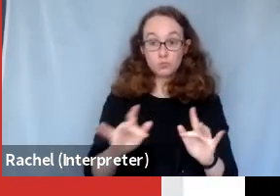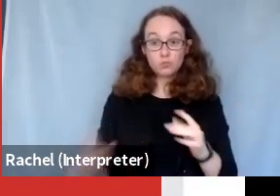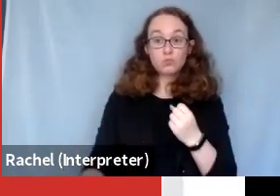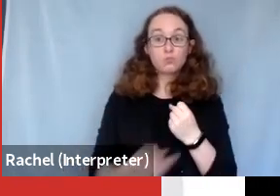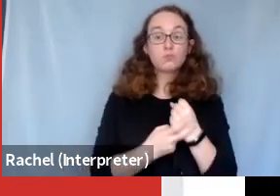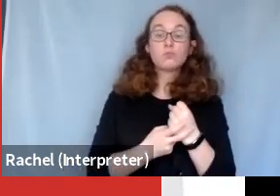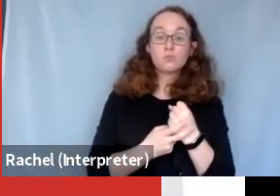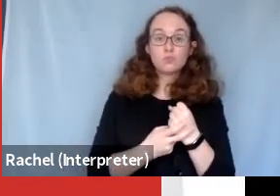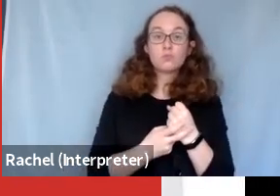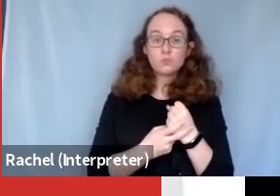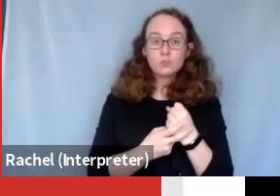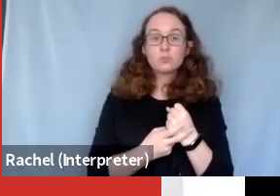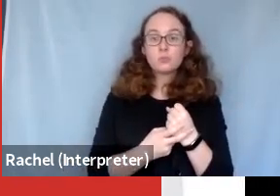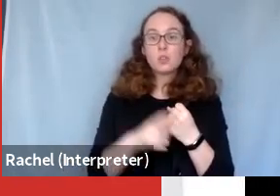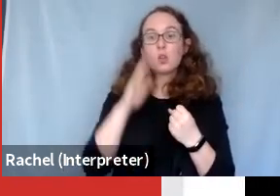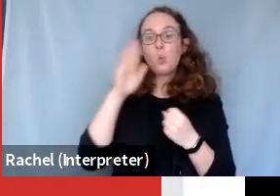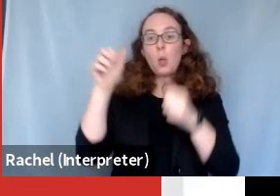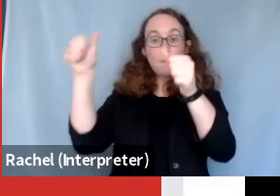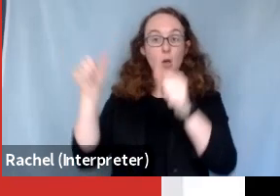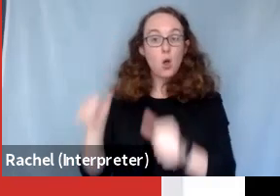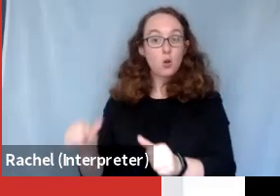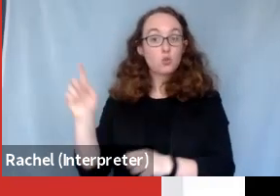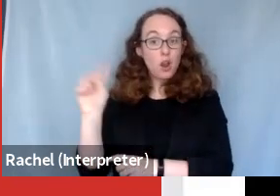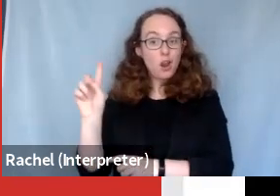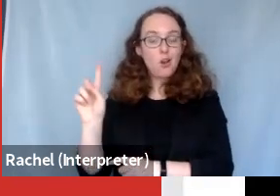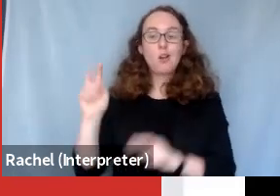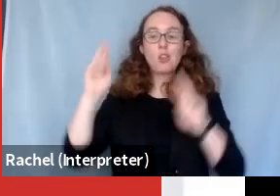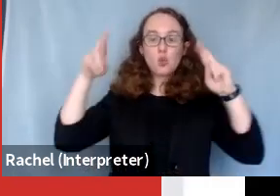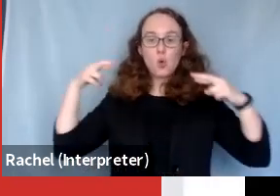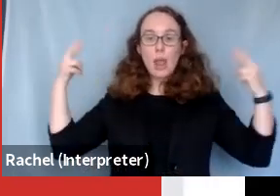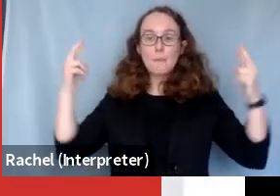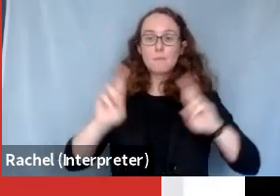and it will be posted on the Ram Ready website and we will update